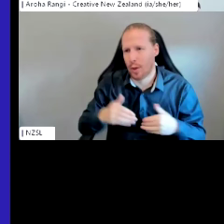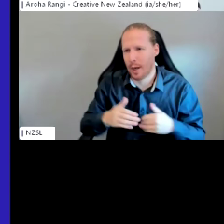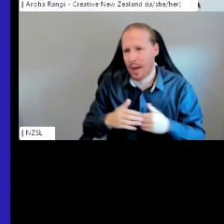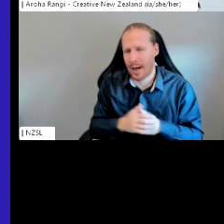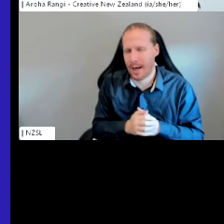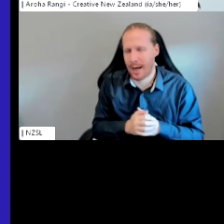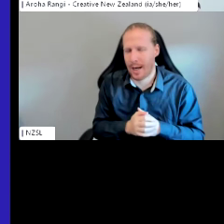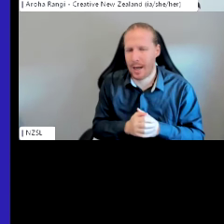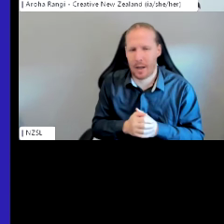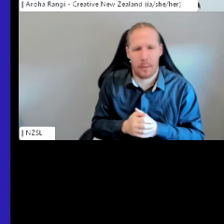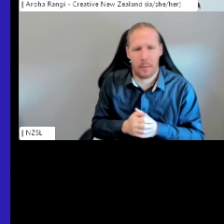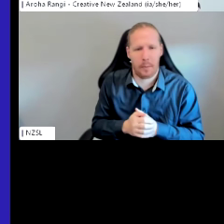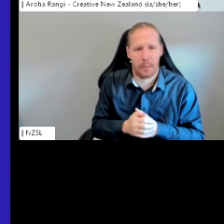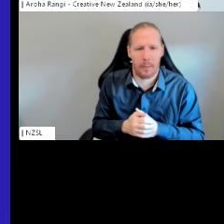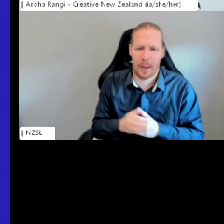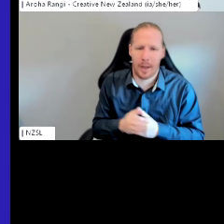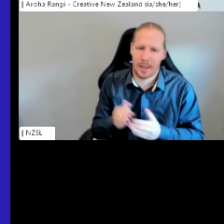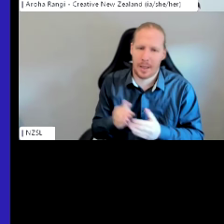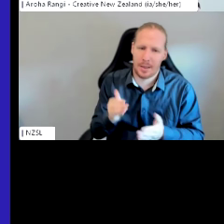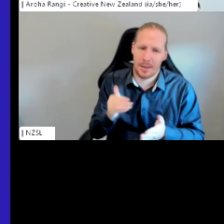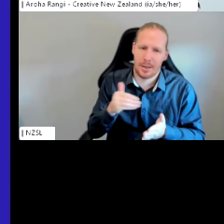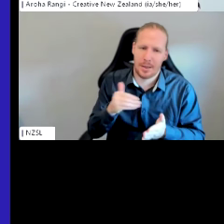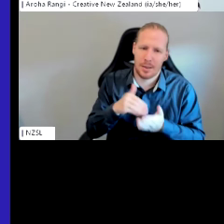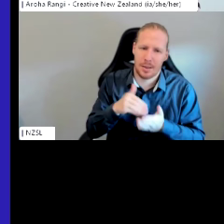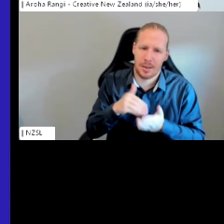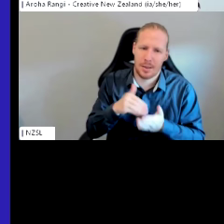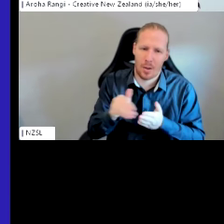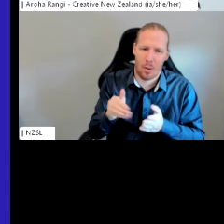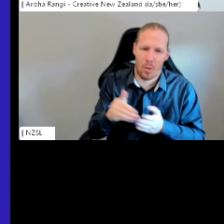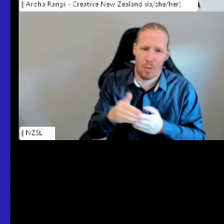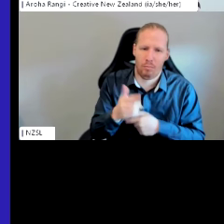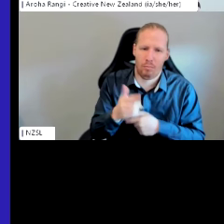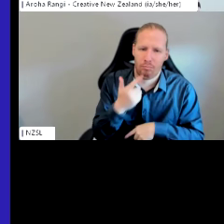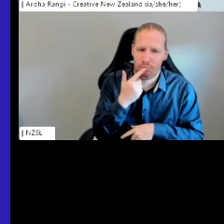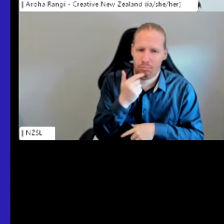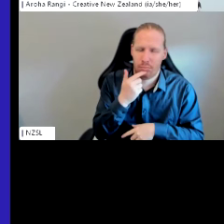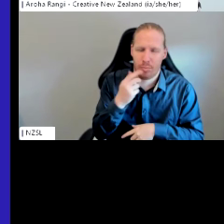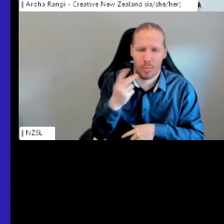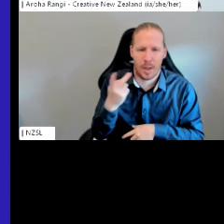getting dressed up and we were looking forward to like a a really like it's like going to the